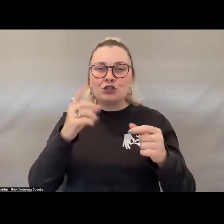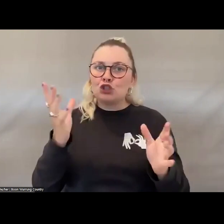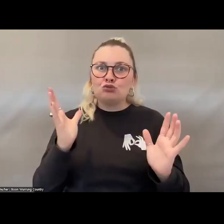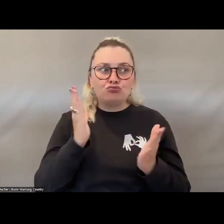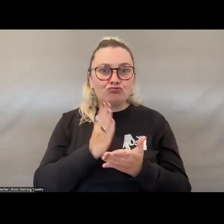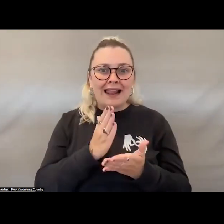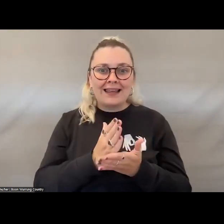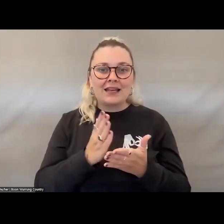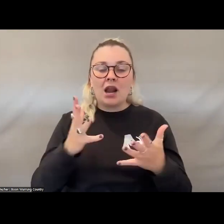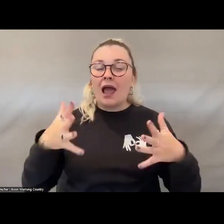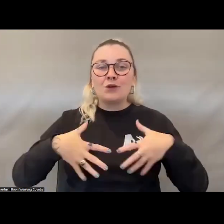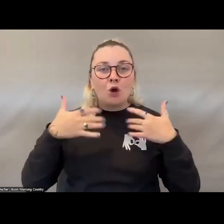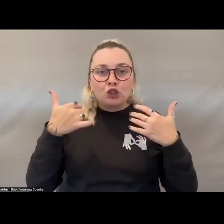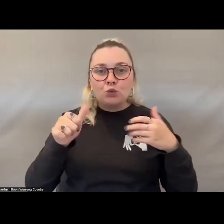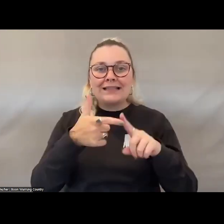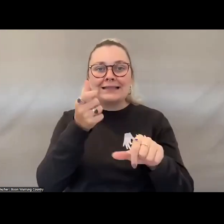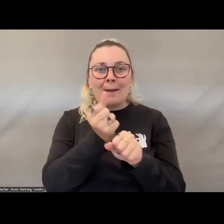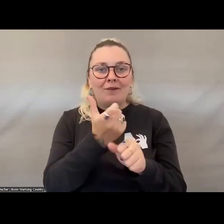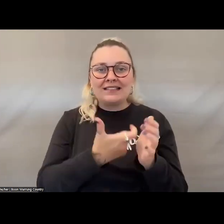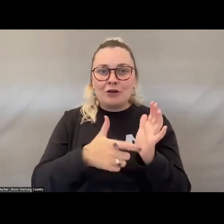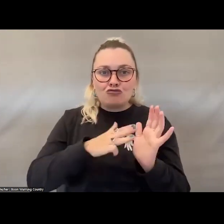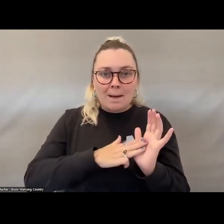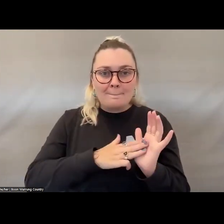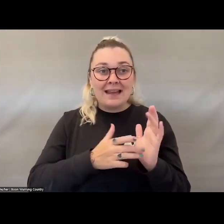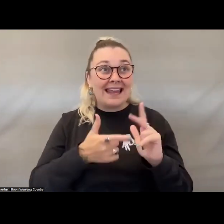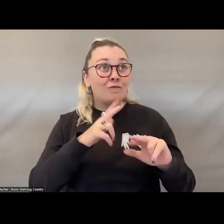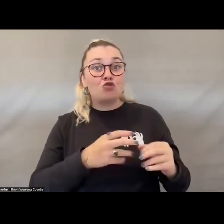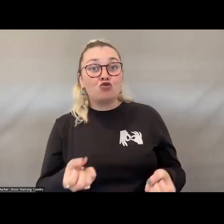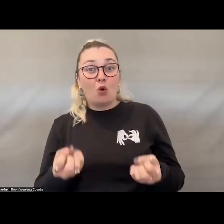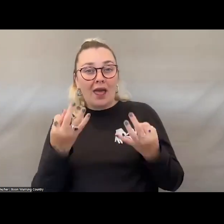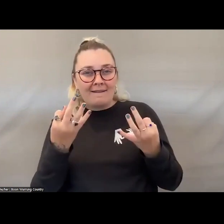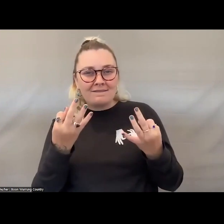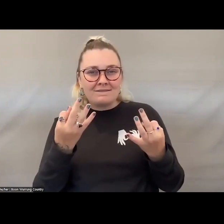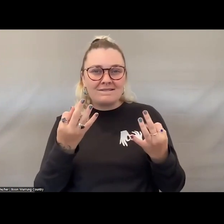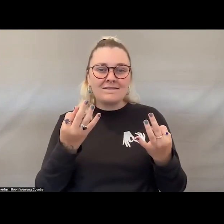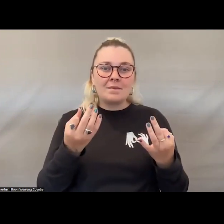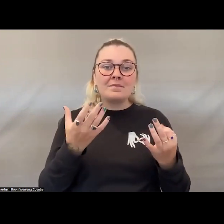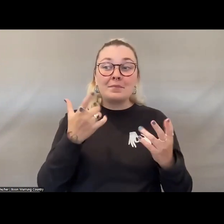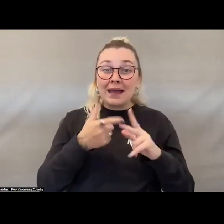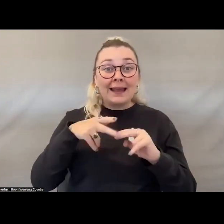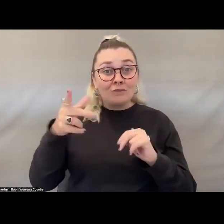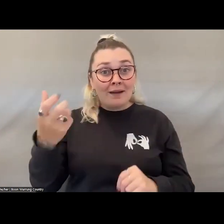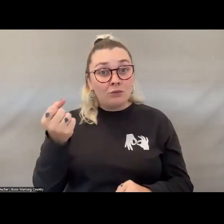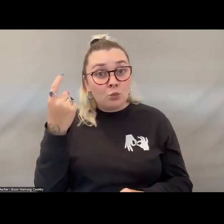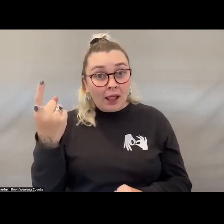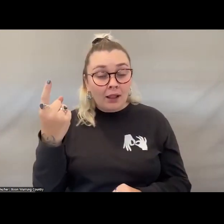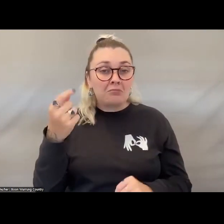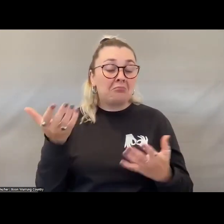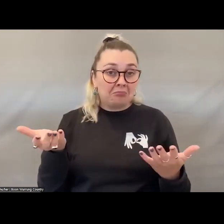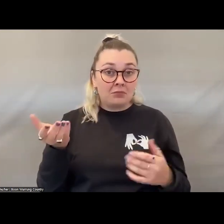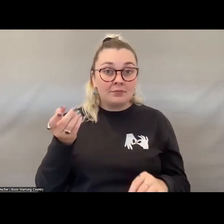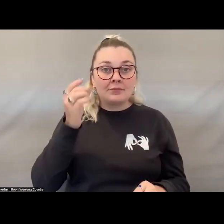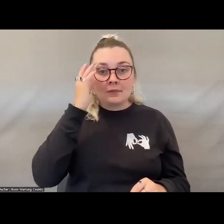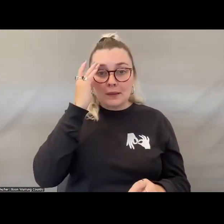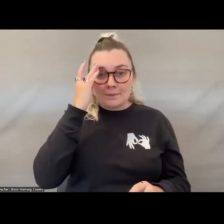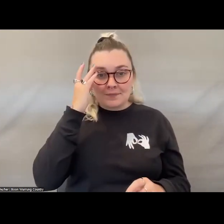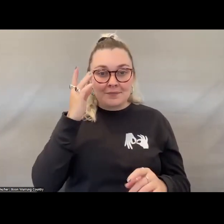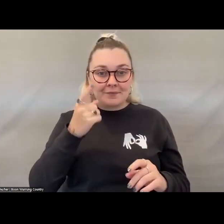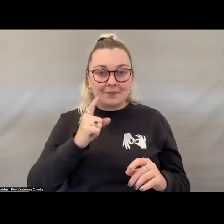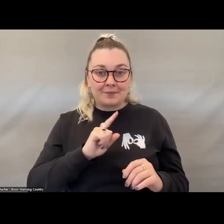I do want to use examples of a CRM if you don't have one. But if you do have one, the actual